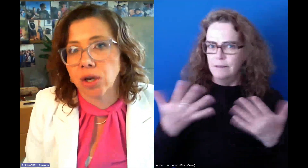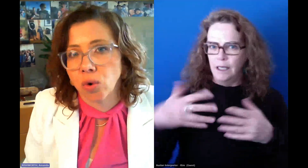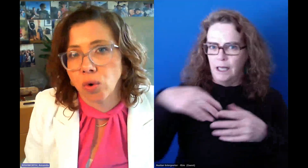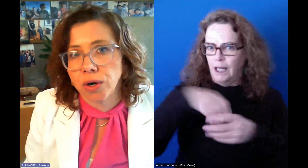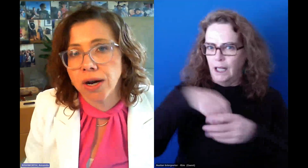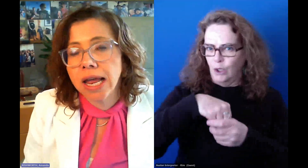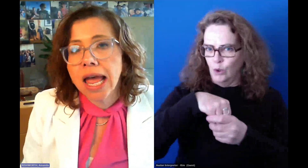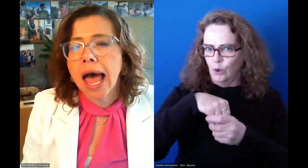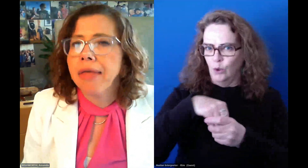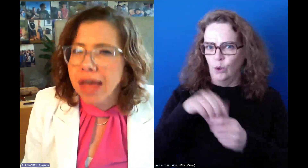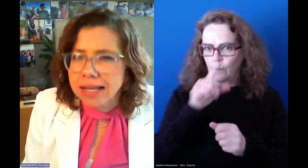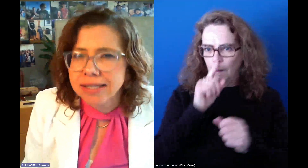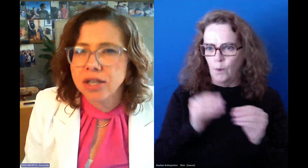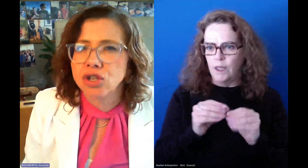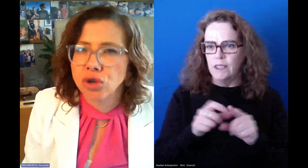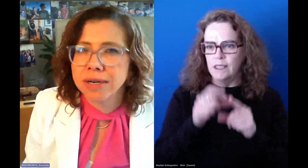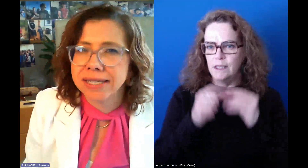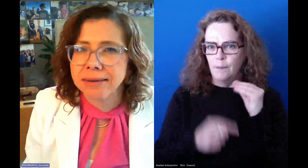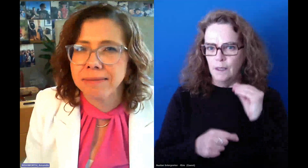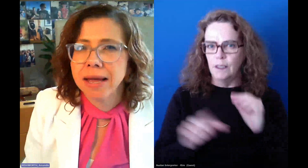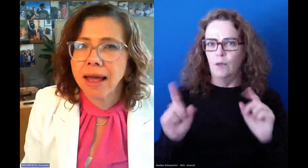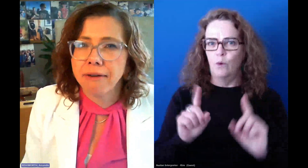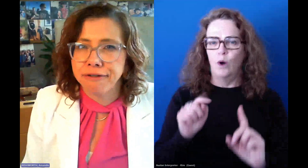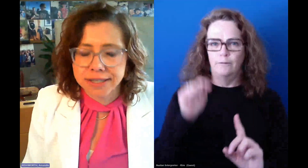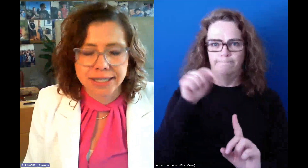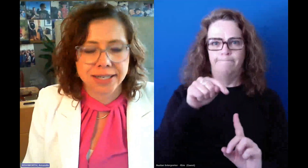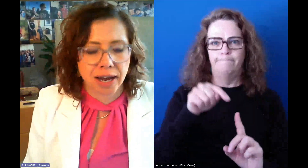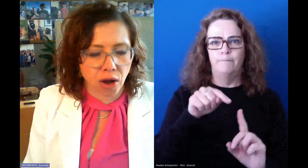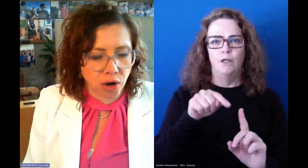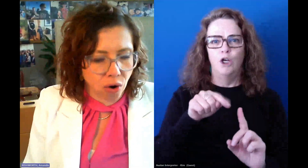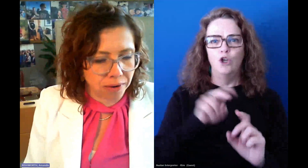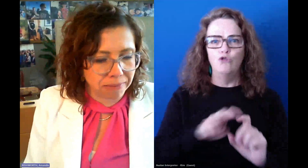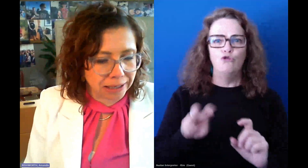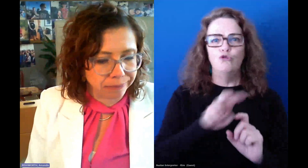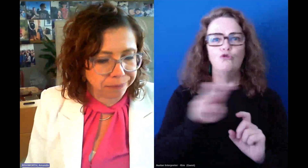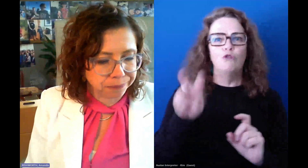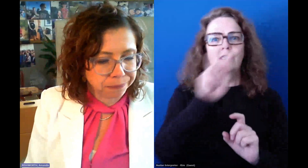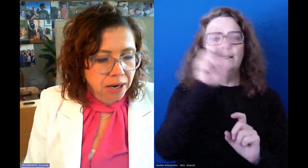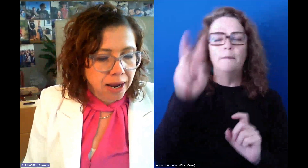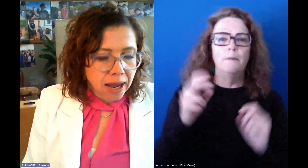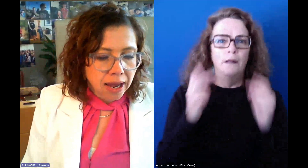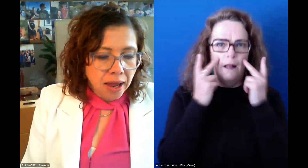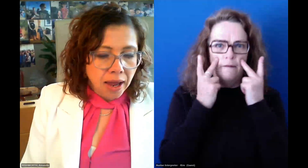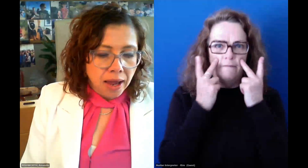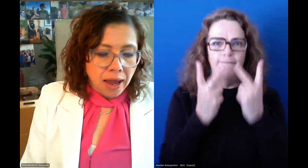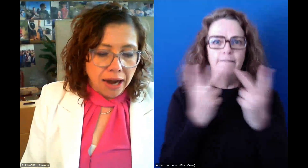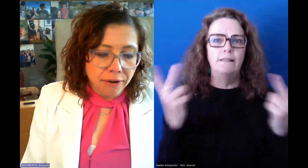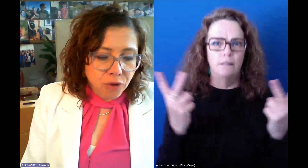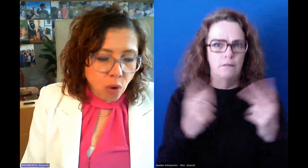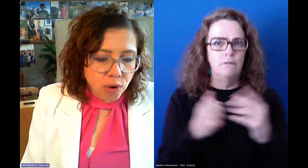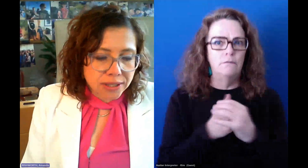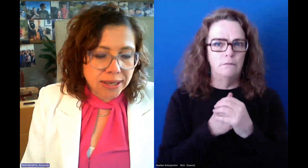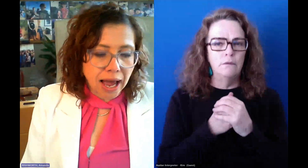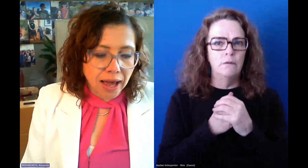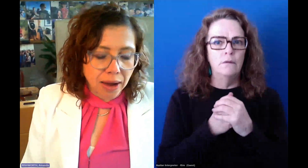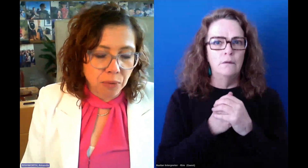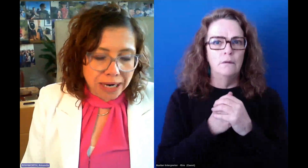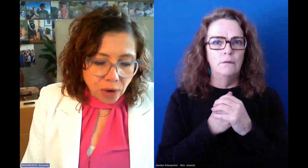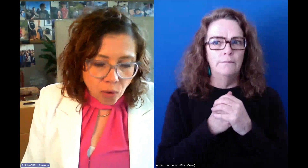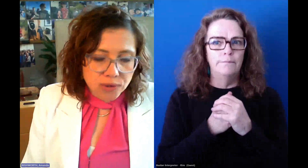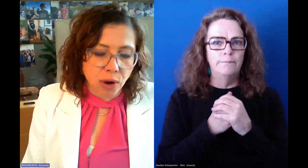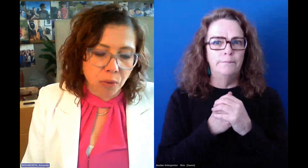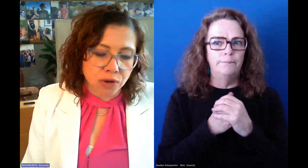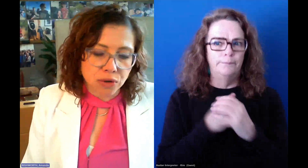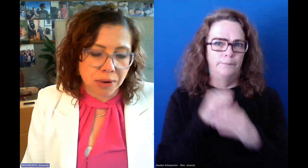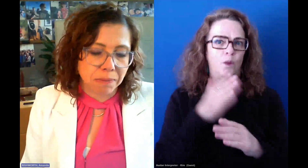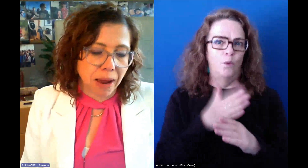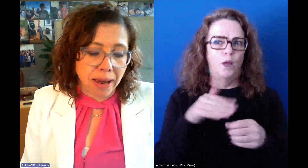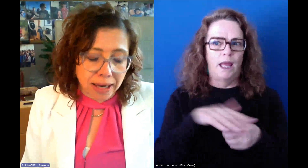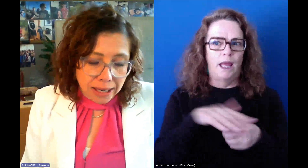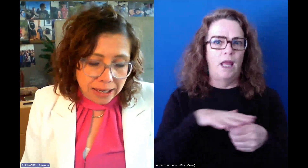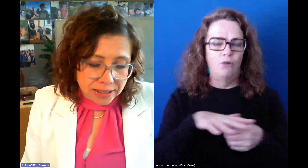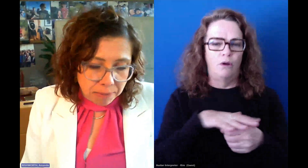it could and that's the tourism and visitor economy. Of course we also want to